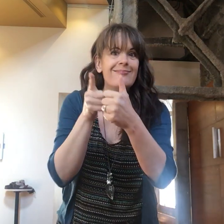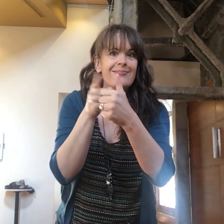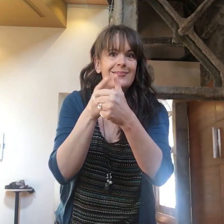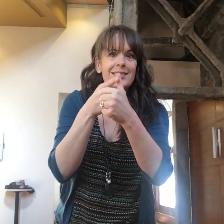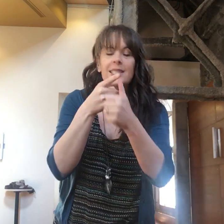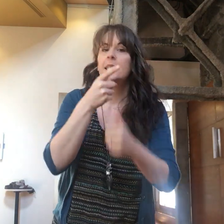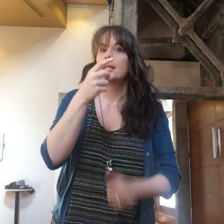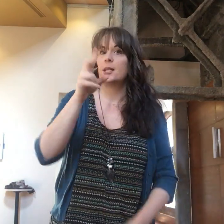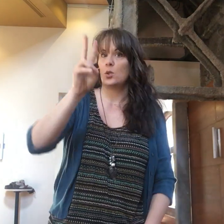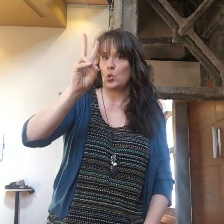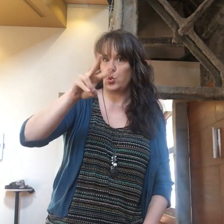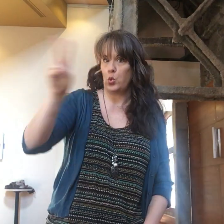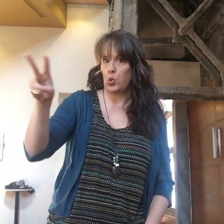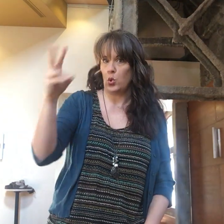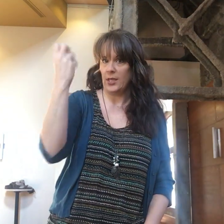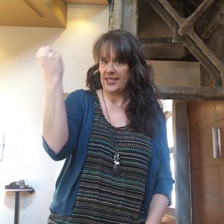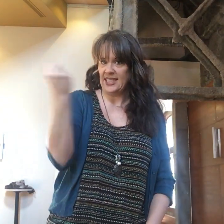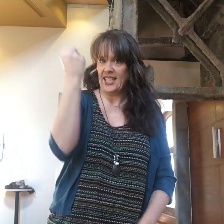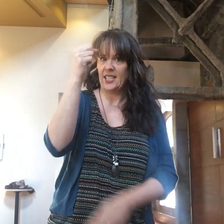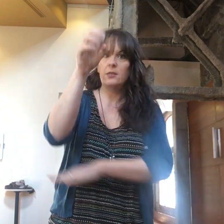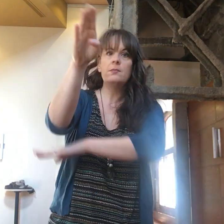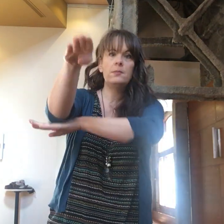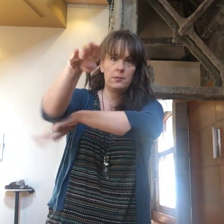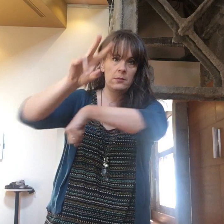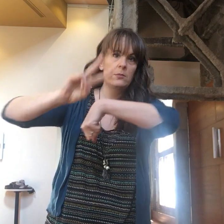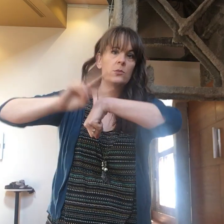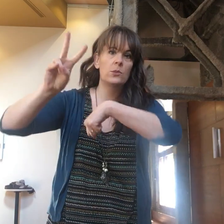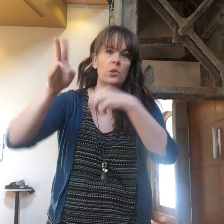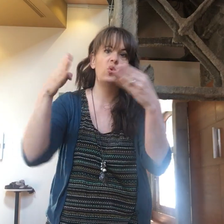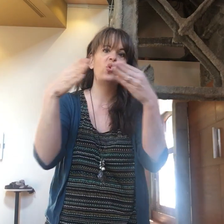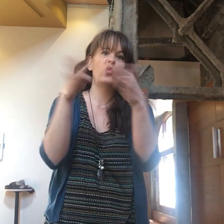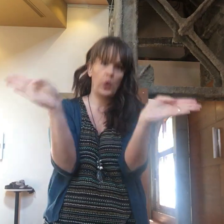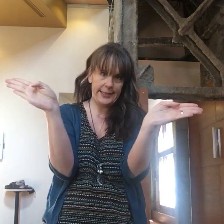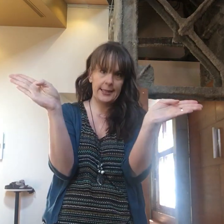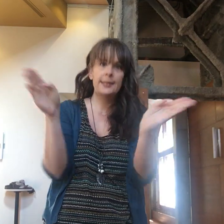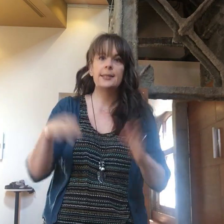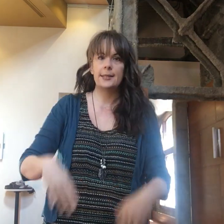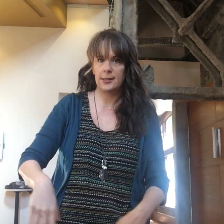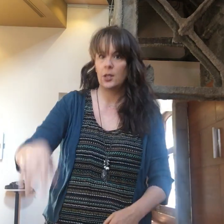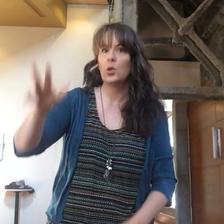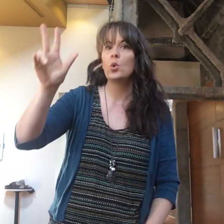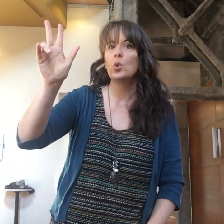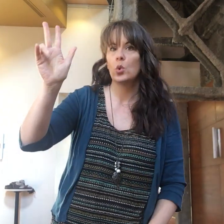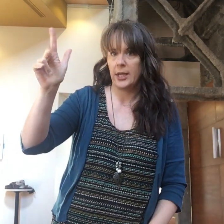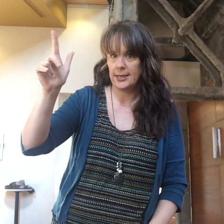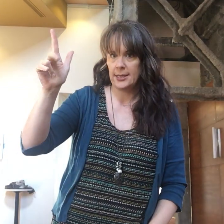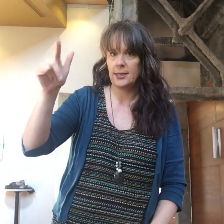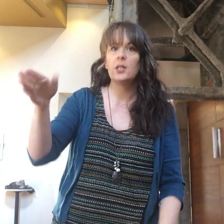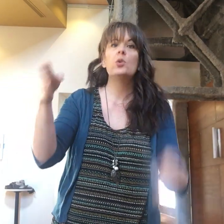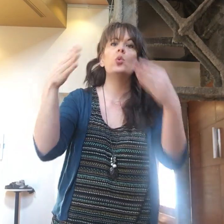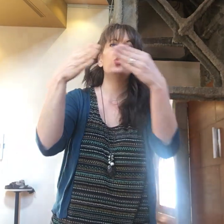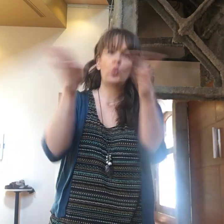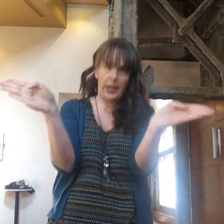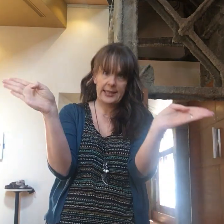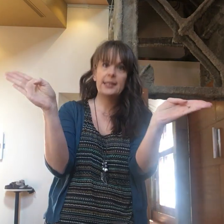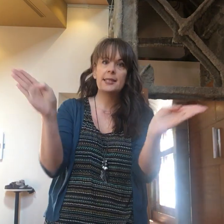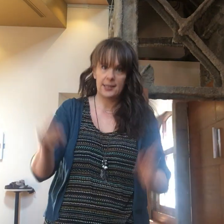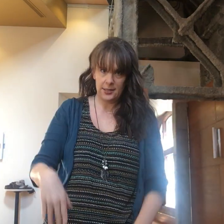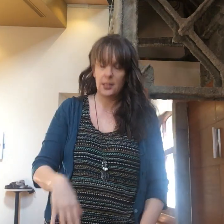22nd, Saturday at matinee show at 2pm General Admission. 23rd, general admission.